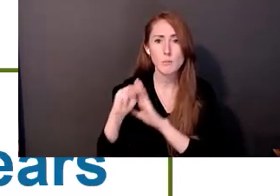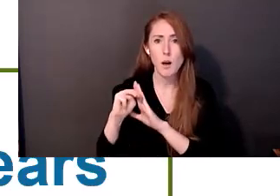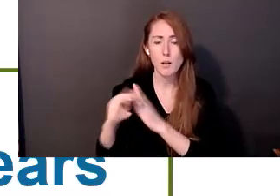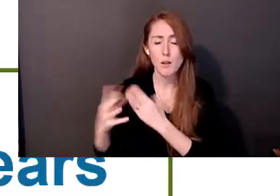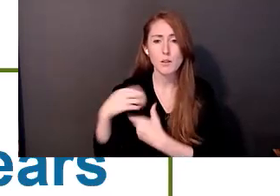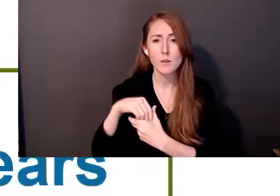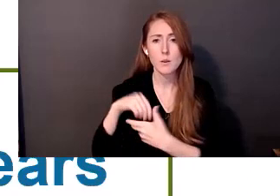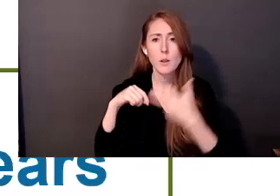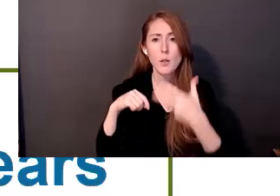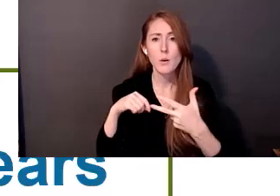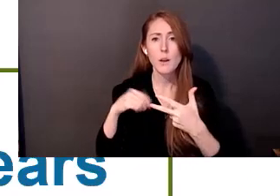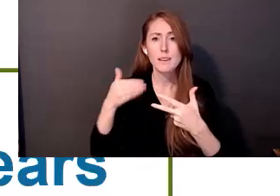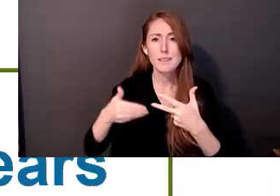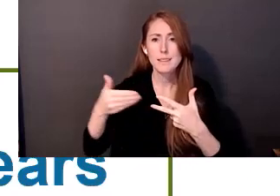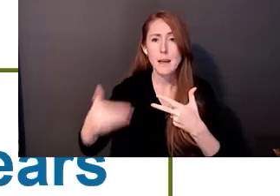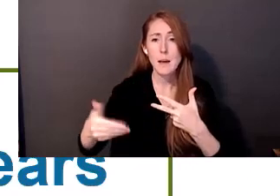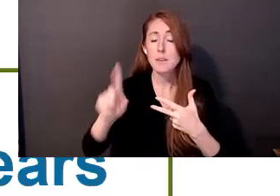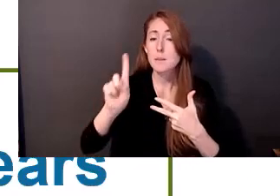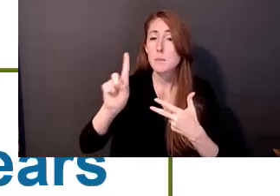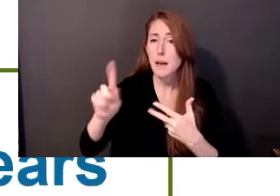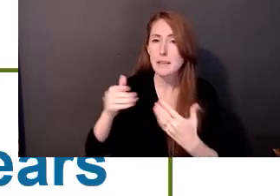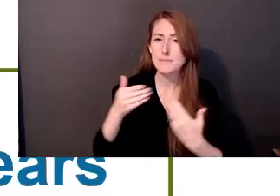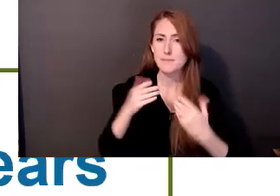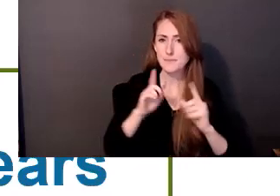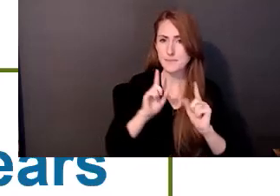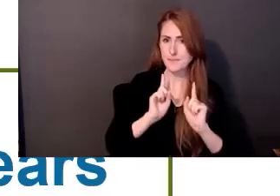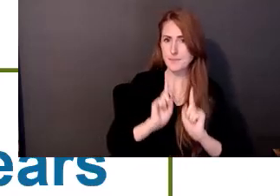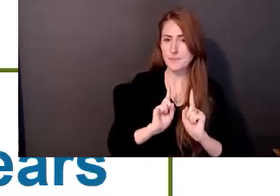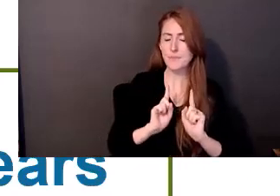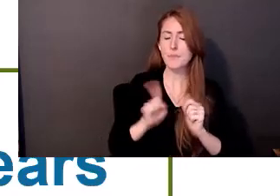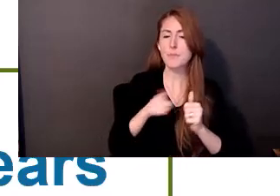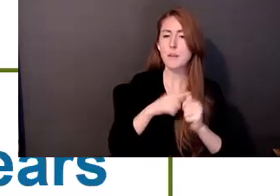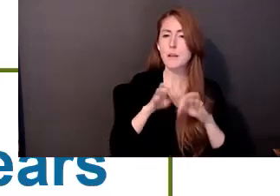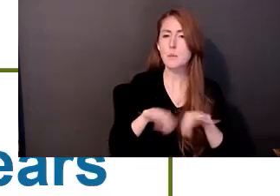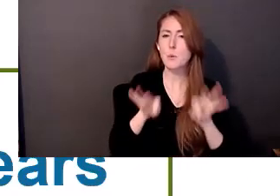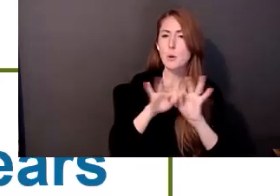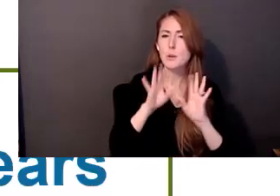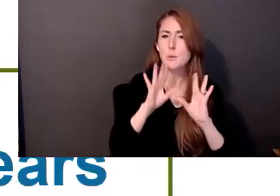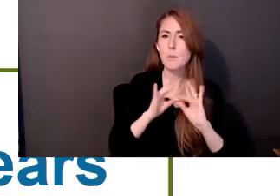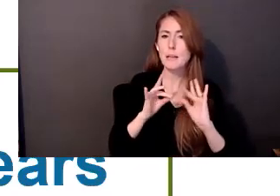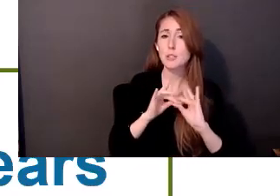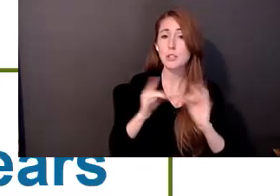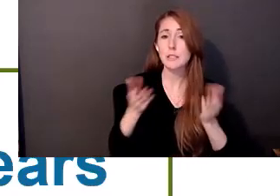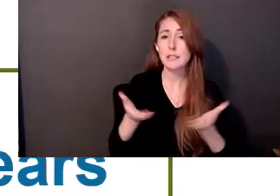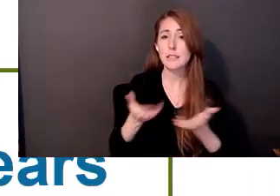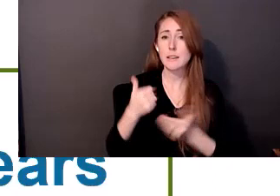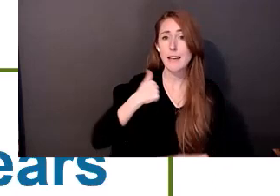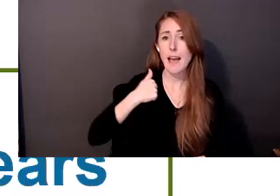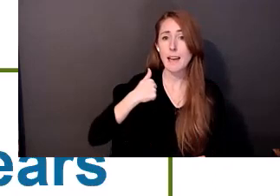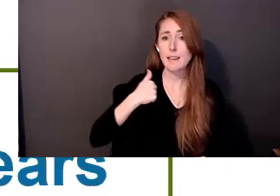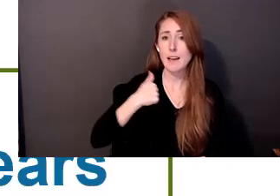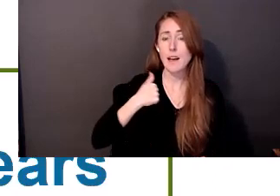But before, I think it's important to mention that in Canada we have around 70 brain injury associations,